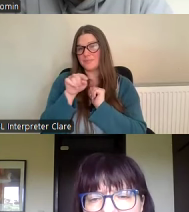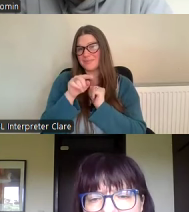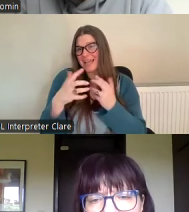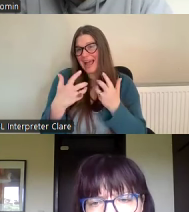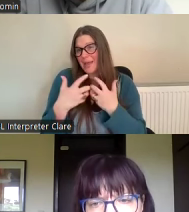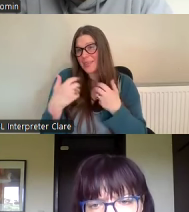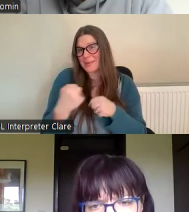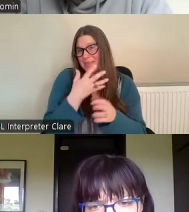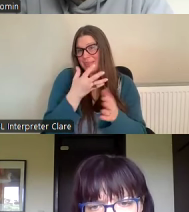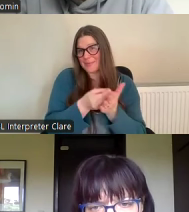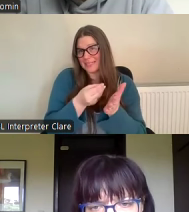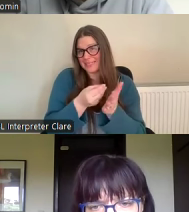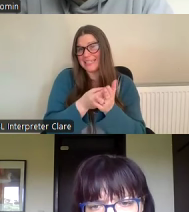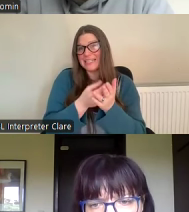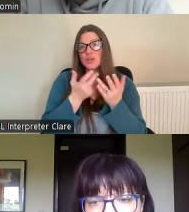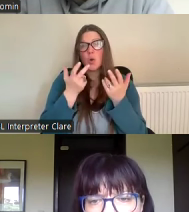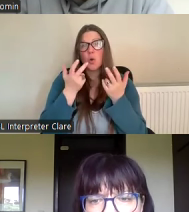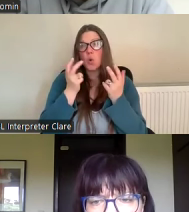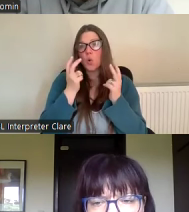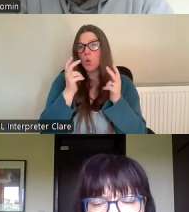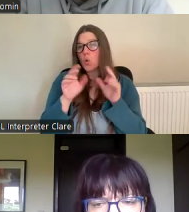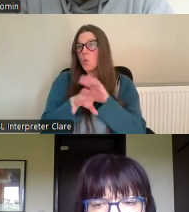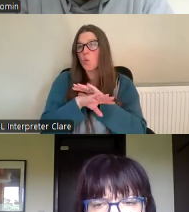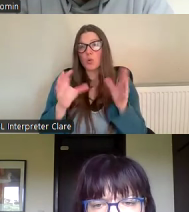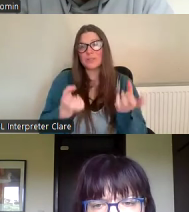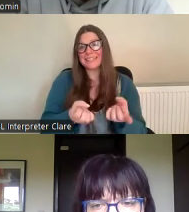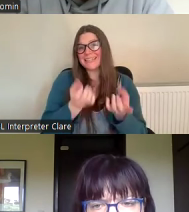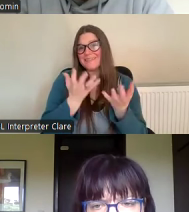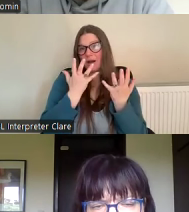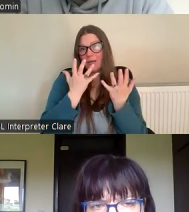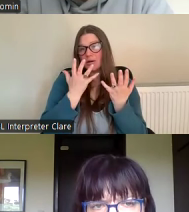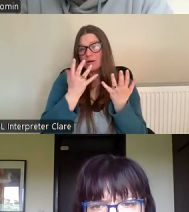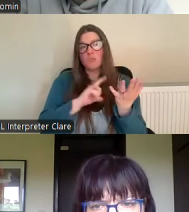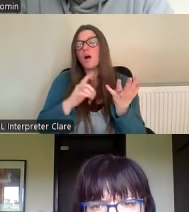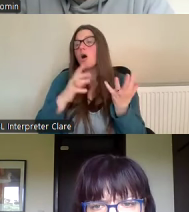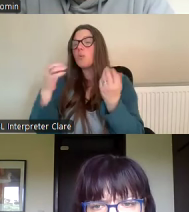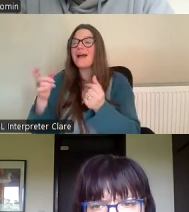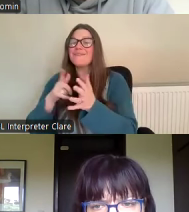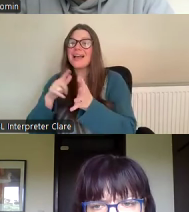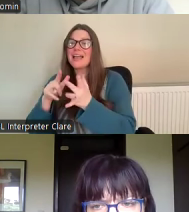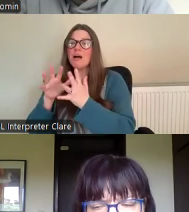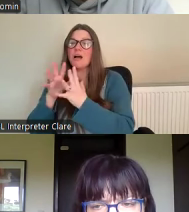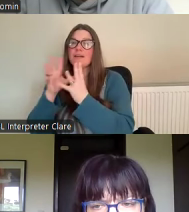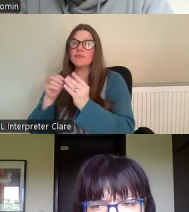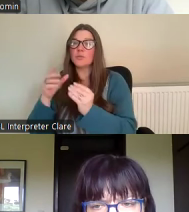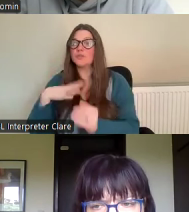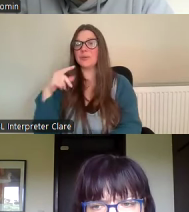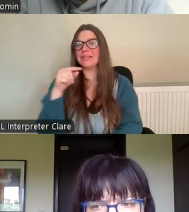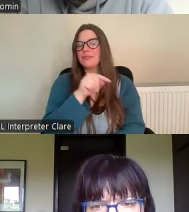Google isn't going to give up on Google Ads just because they've got their AI overviews. They might be in places that,